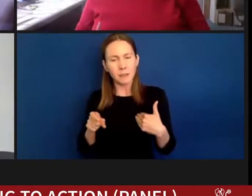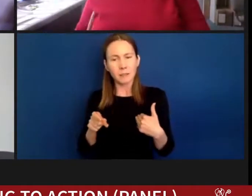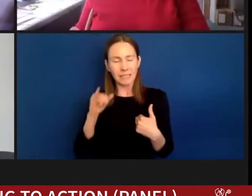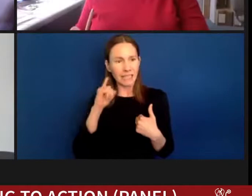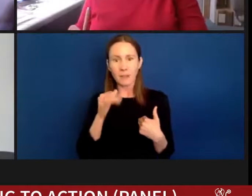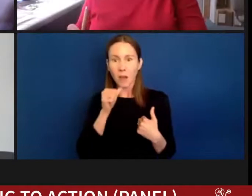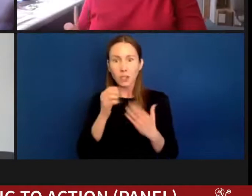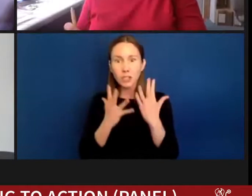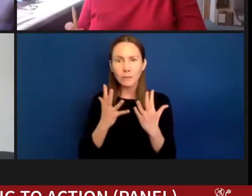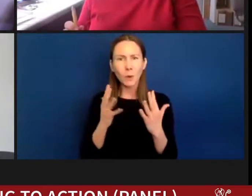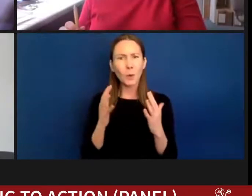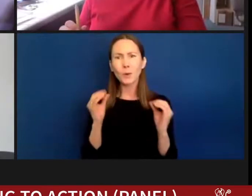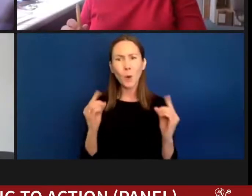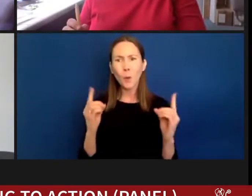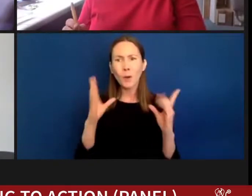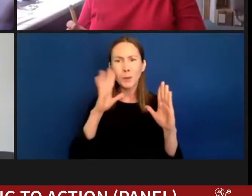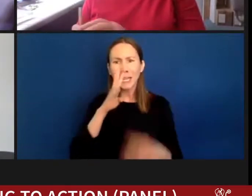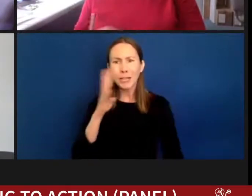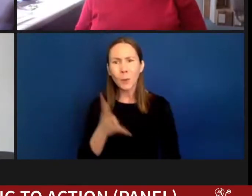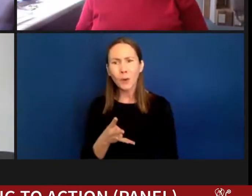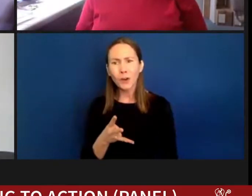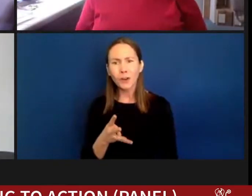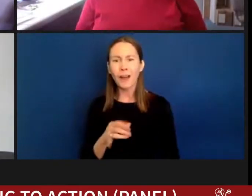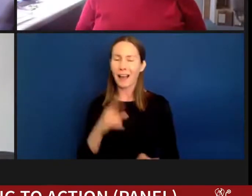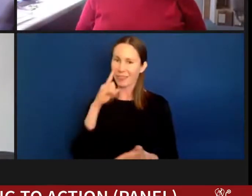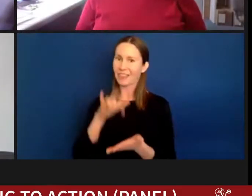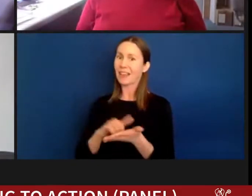That's what I think essentially happened with breast cancer in women.